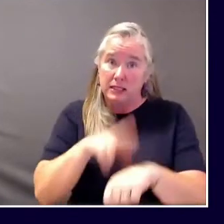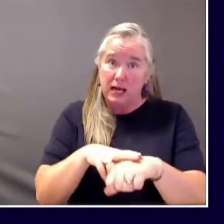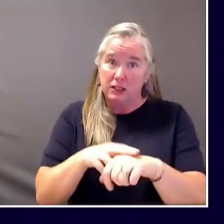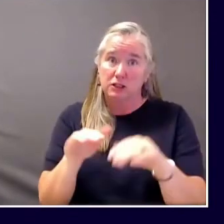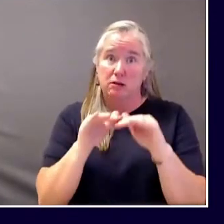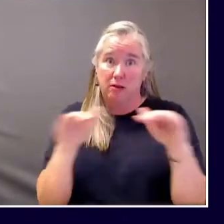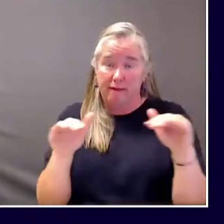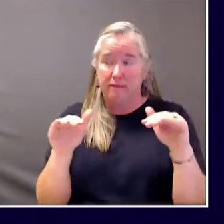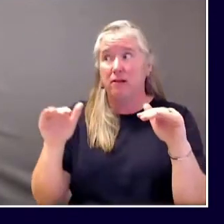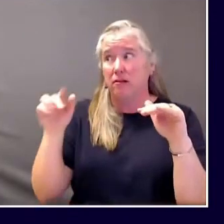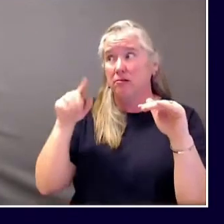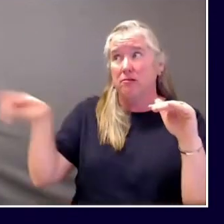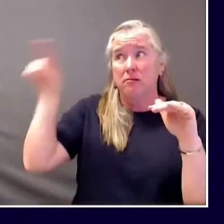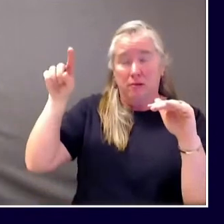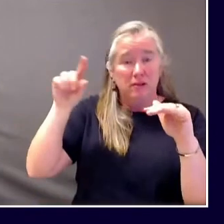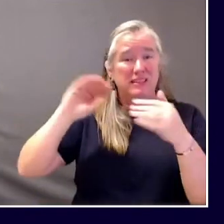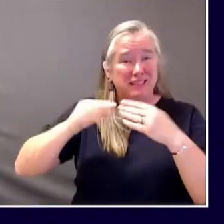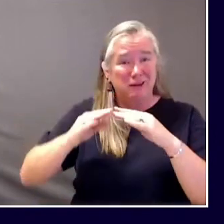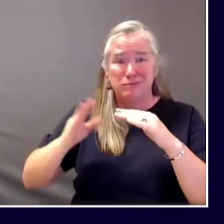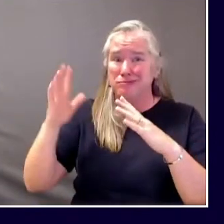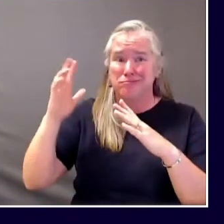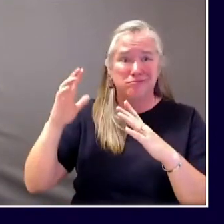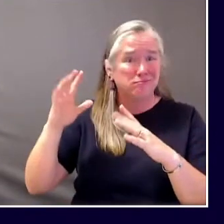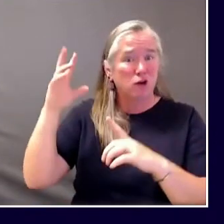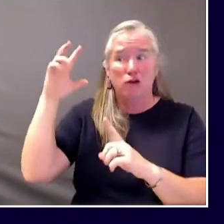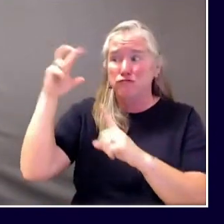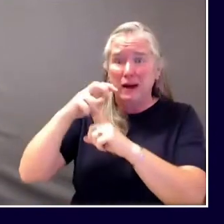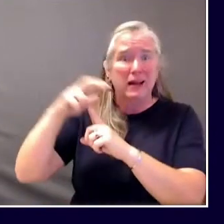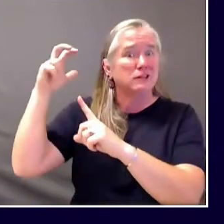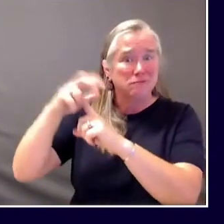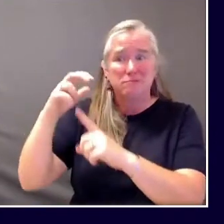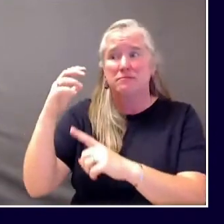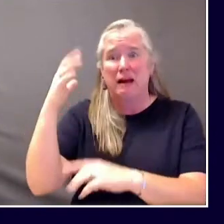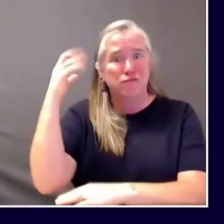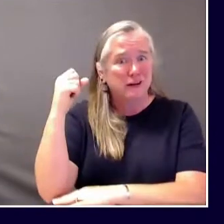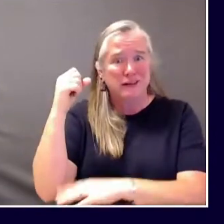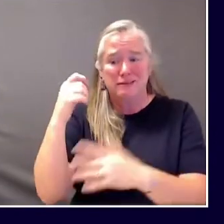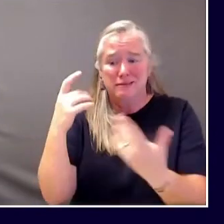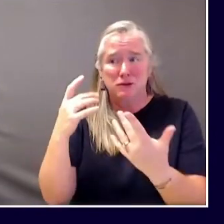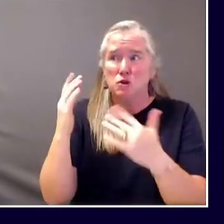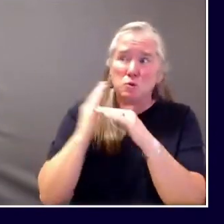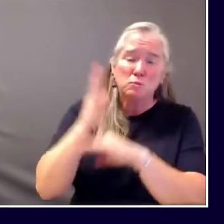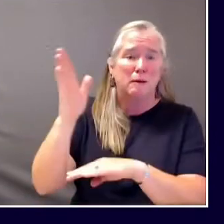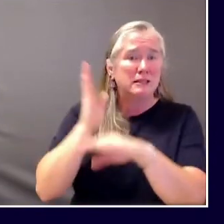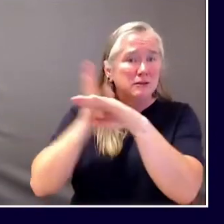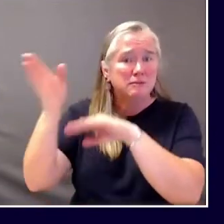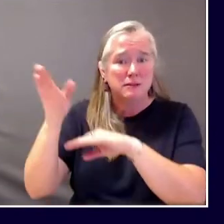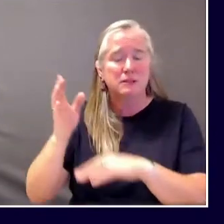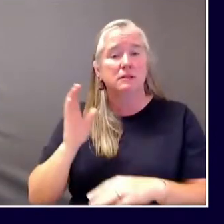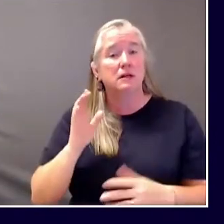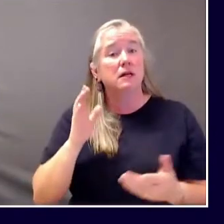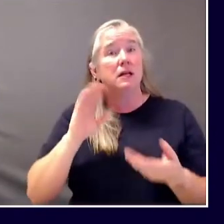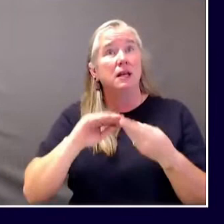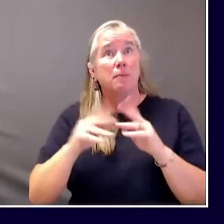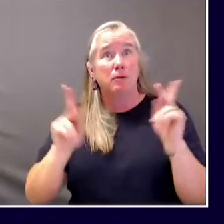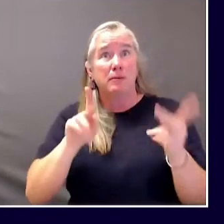record levels in more than